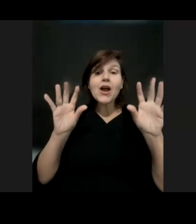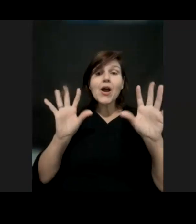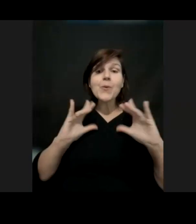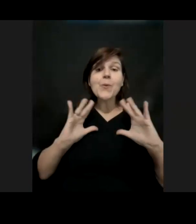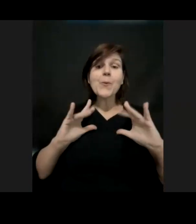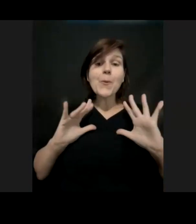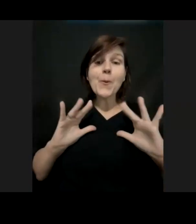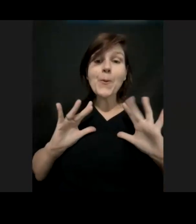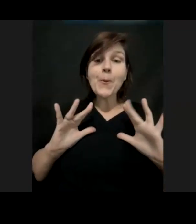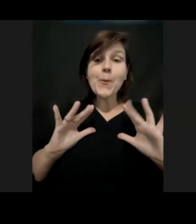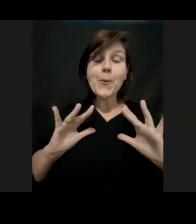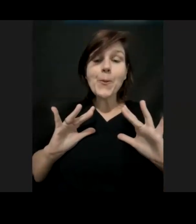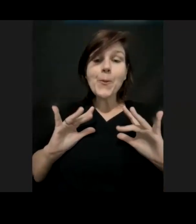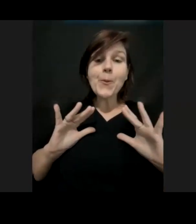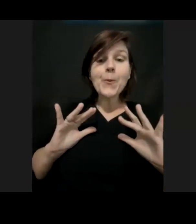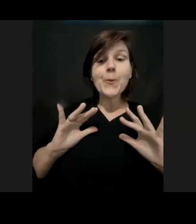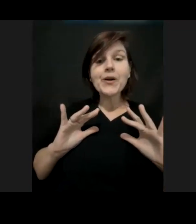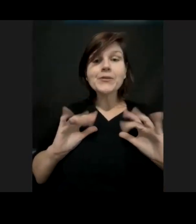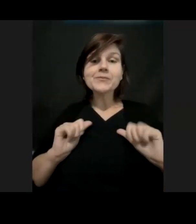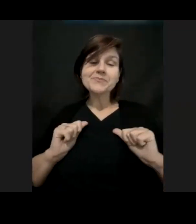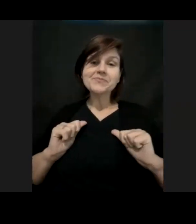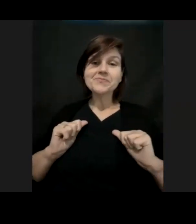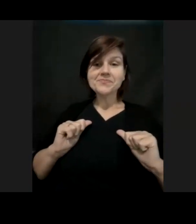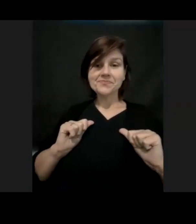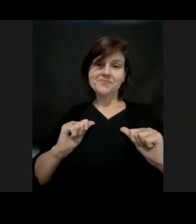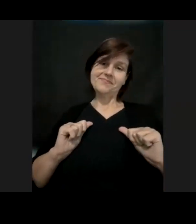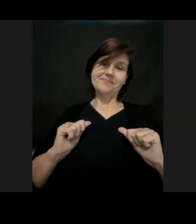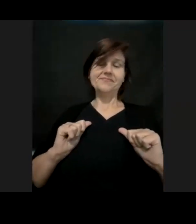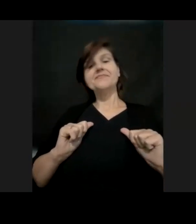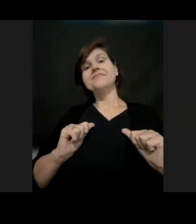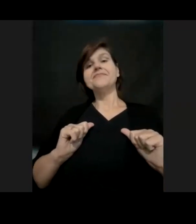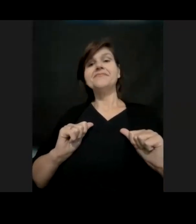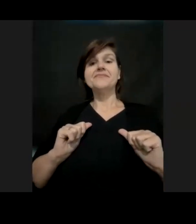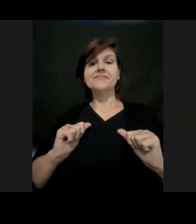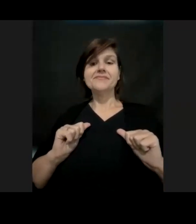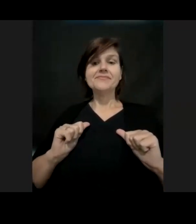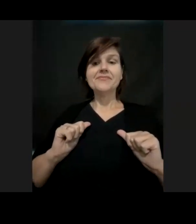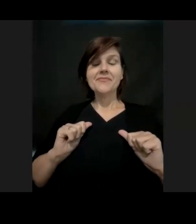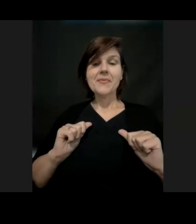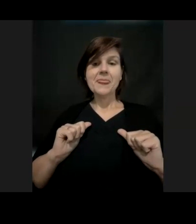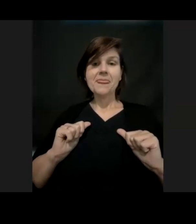Woo woo woo! Whoop, whoop, whoop-a-dee-doo!